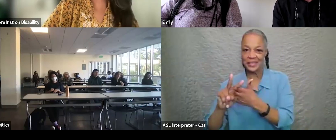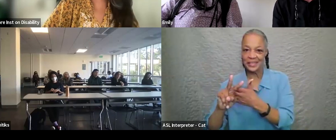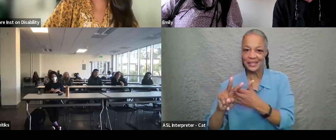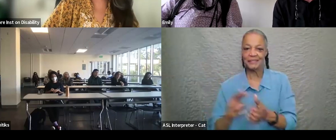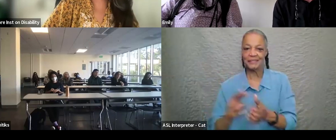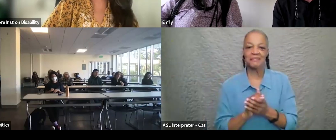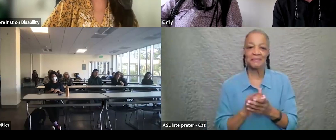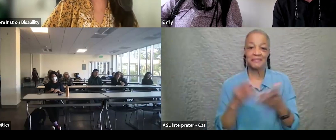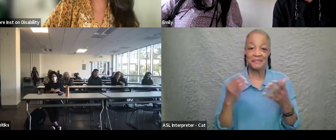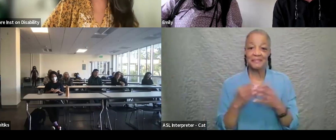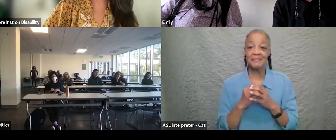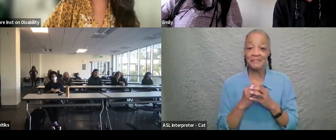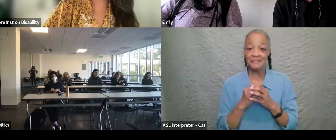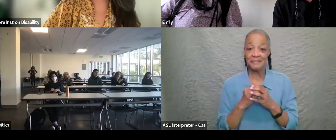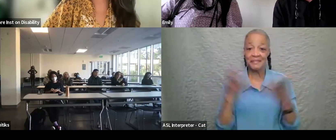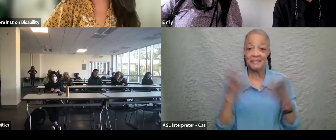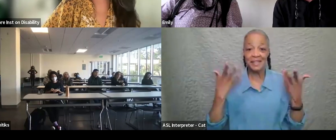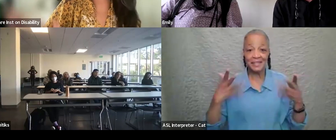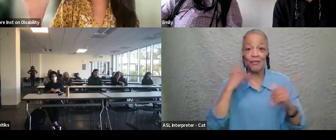That's all for us virtual folks.